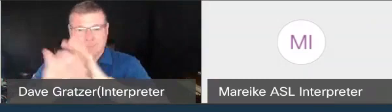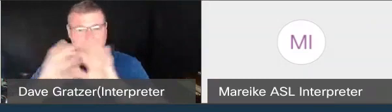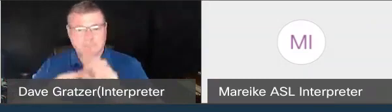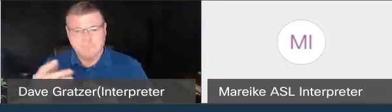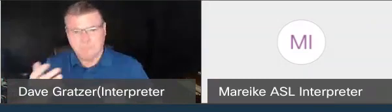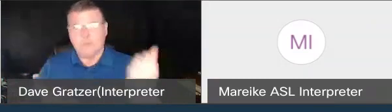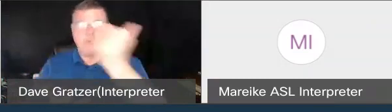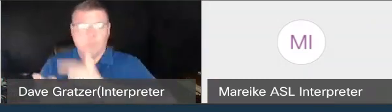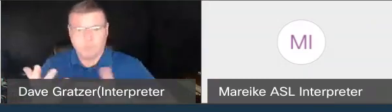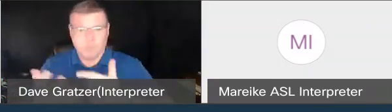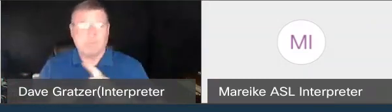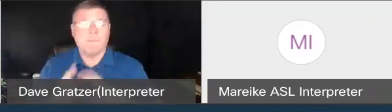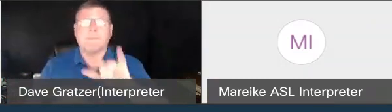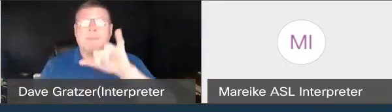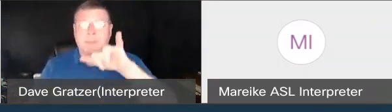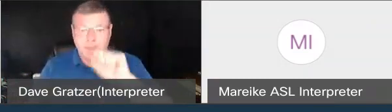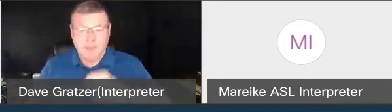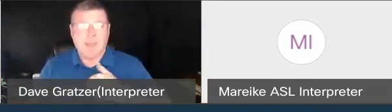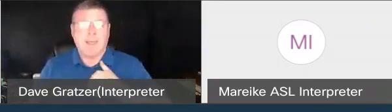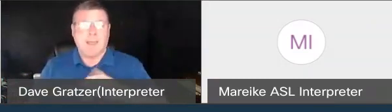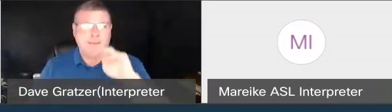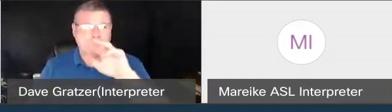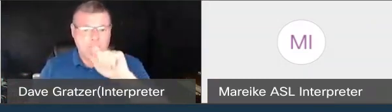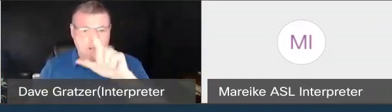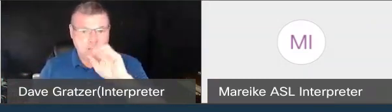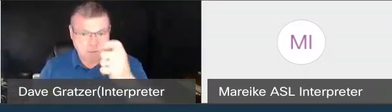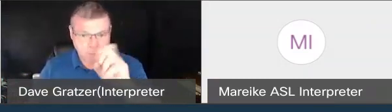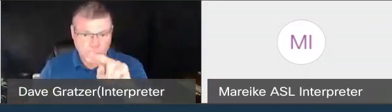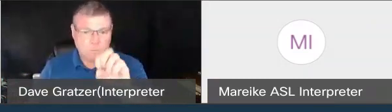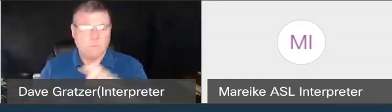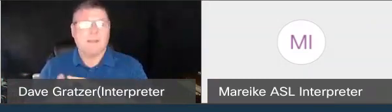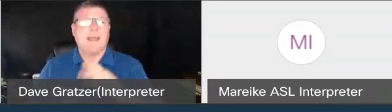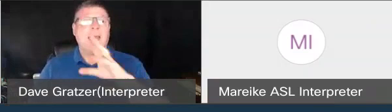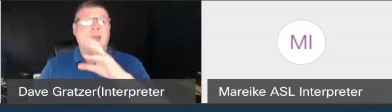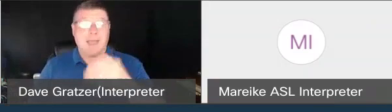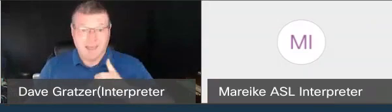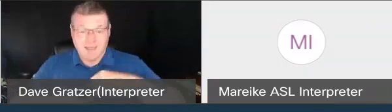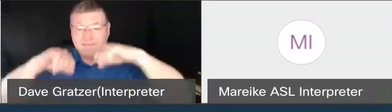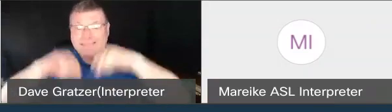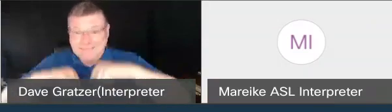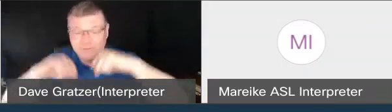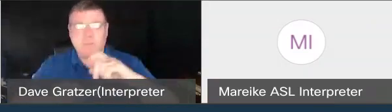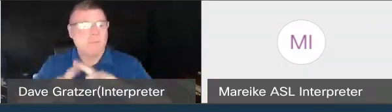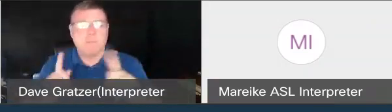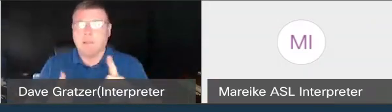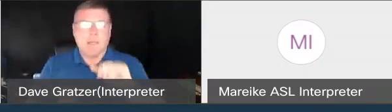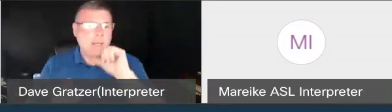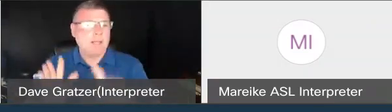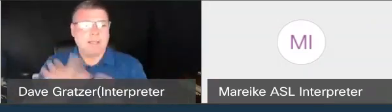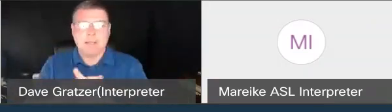Uh, yes, we obviously have naloxone on site. Yes, we have a defibrillator on site. It just doesn't come up interestingly enough